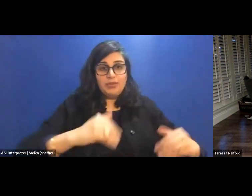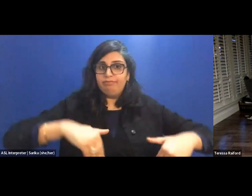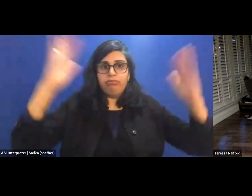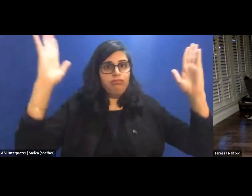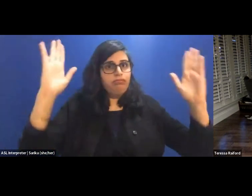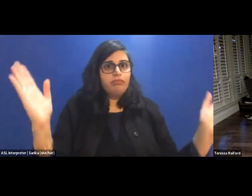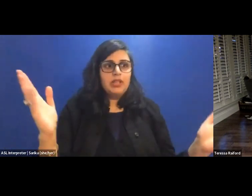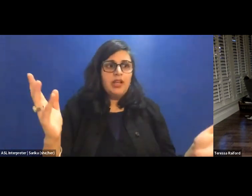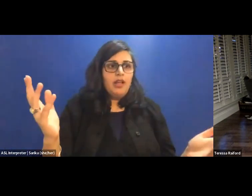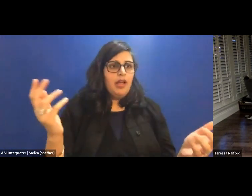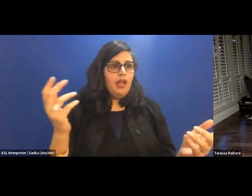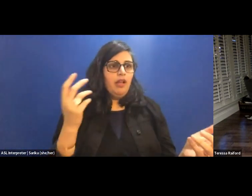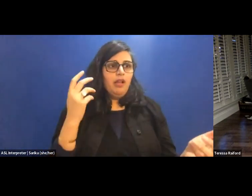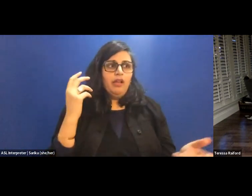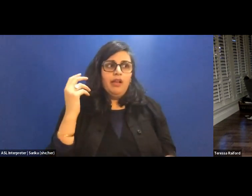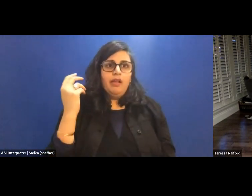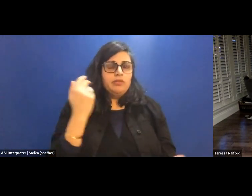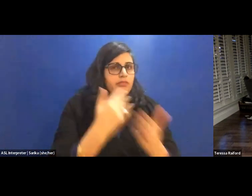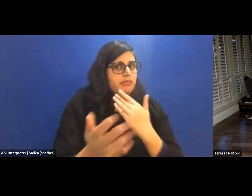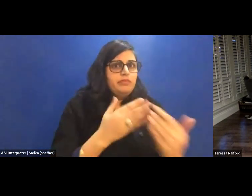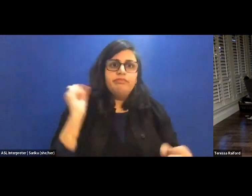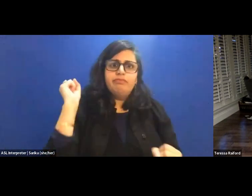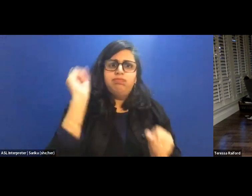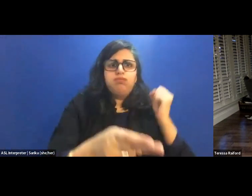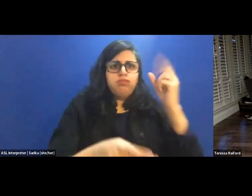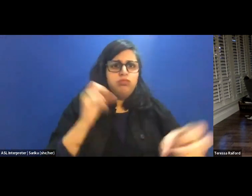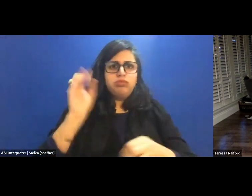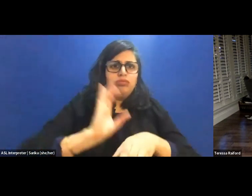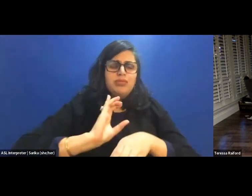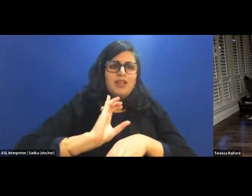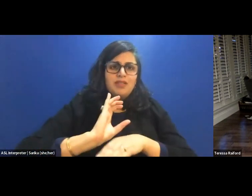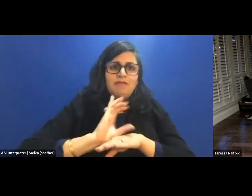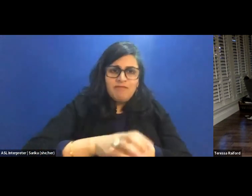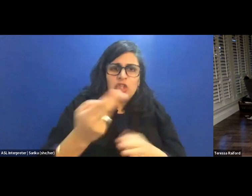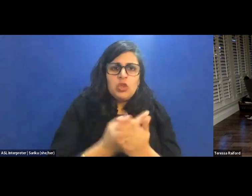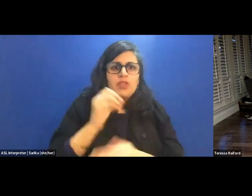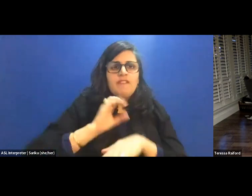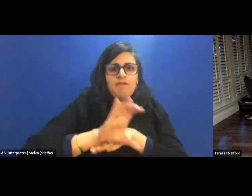of a violent response from our lawmakers by allowing law